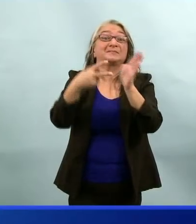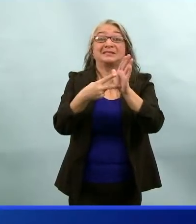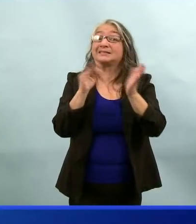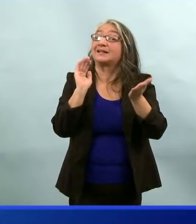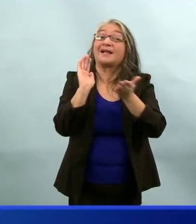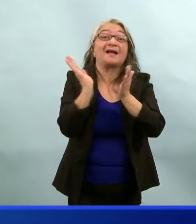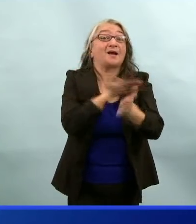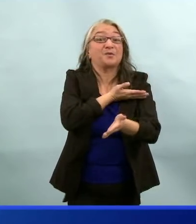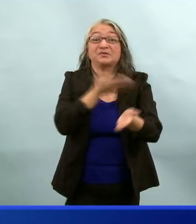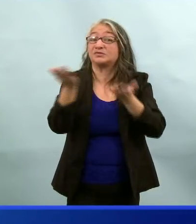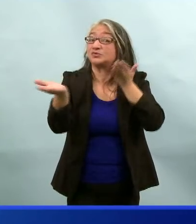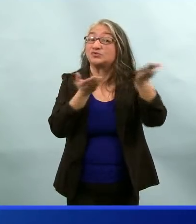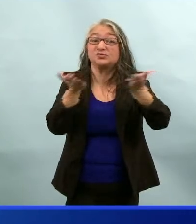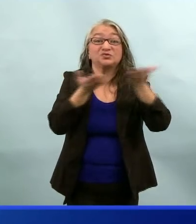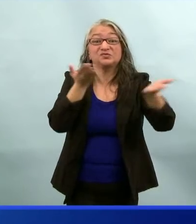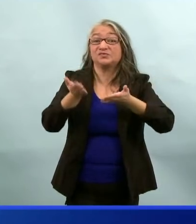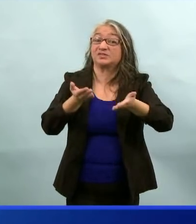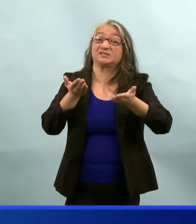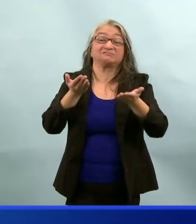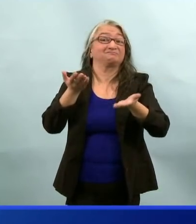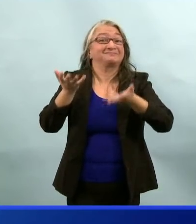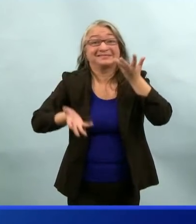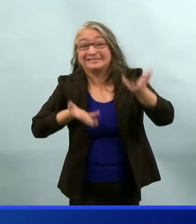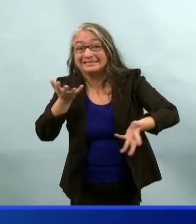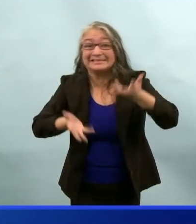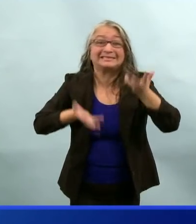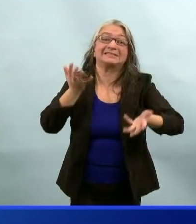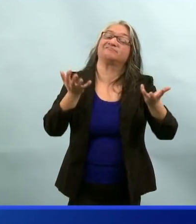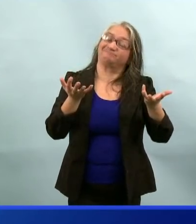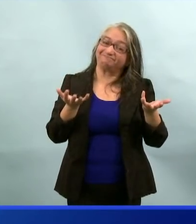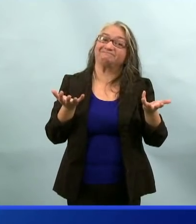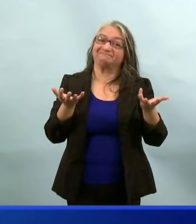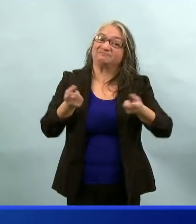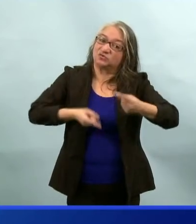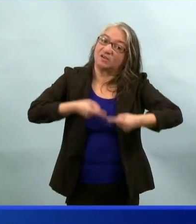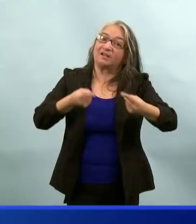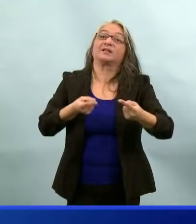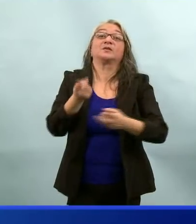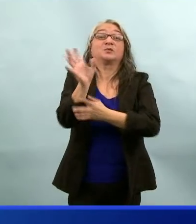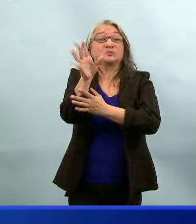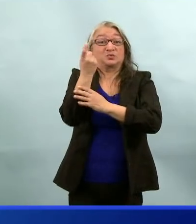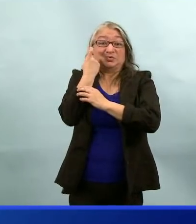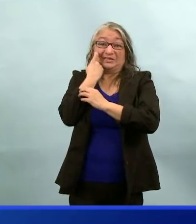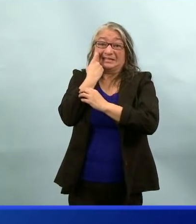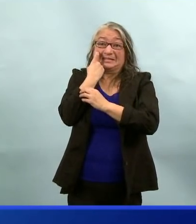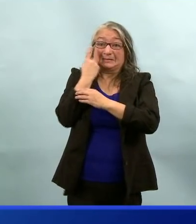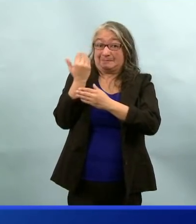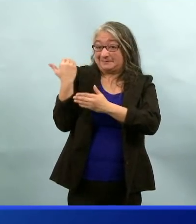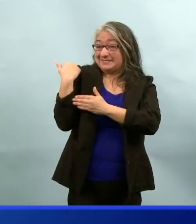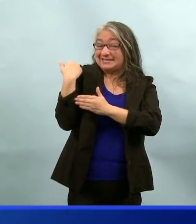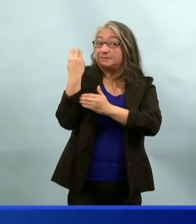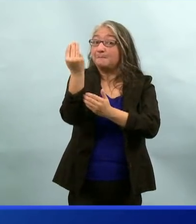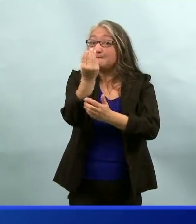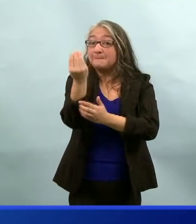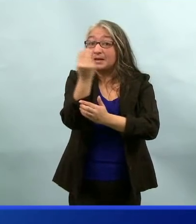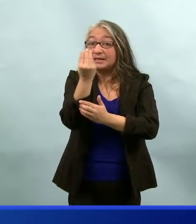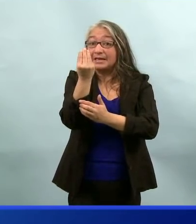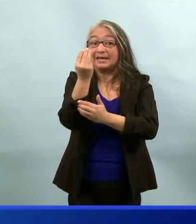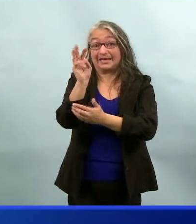we had six new coved icu admissions into the unit on monday this is the highest single day number